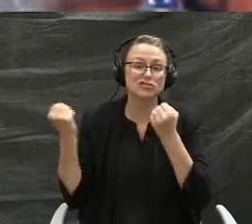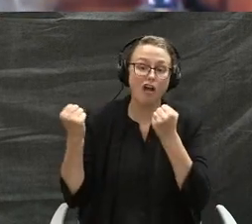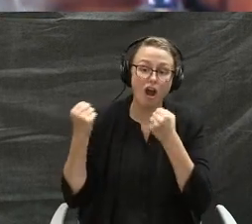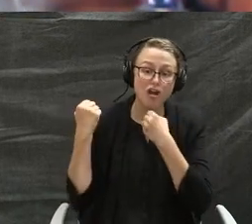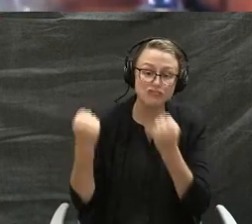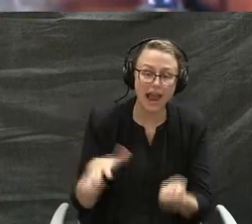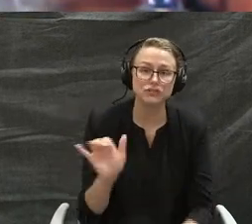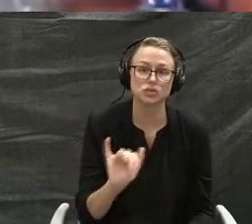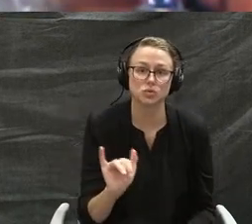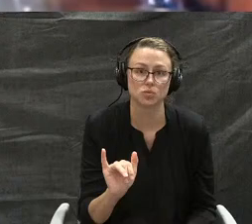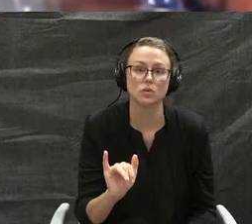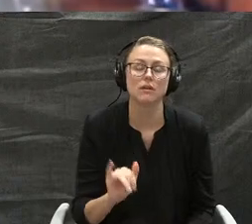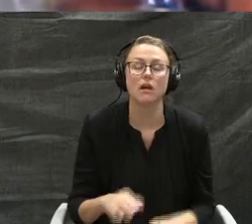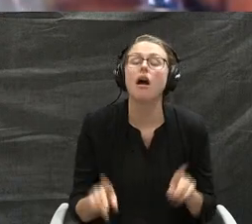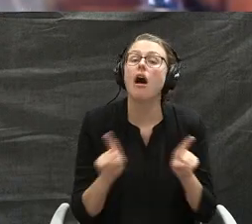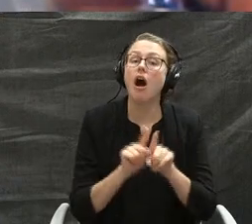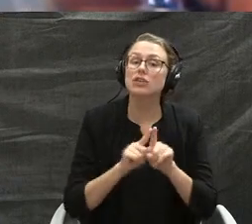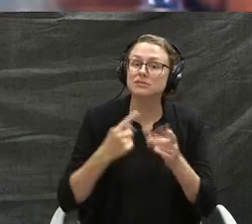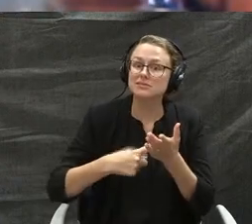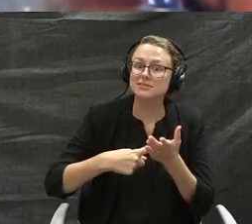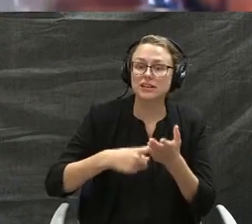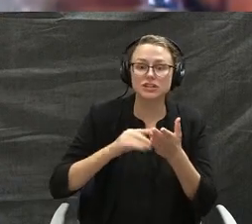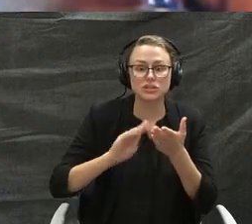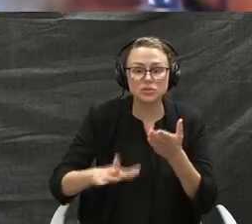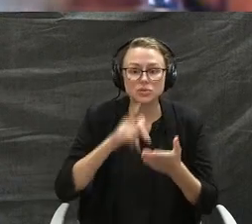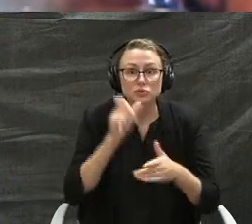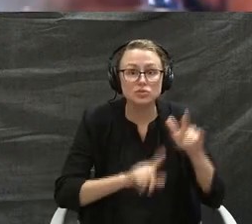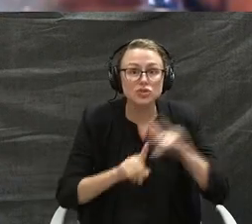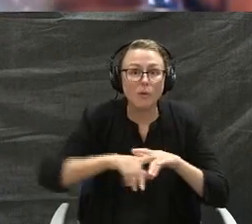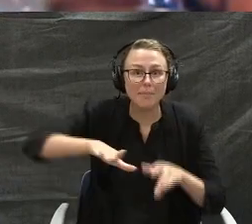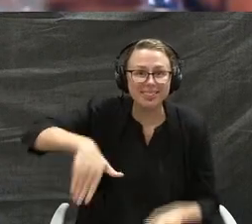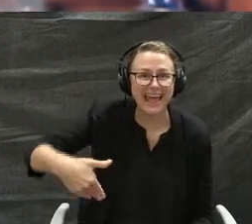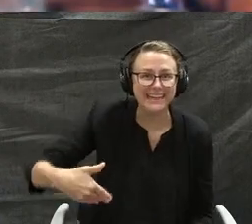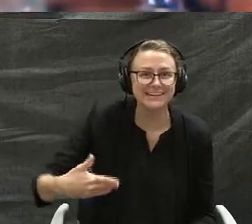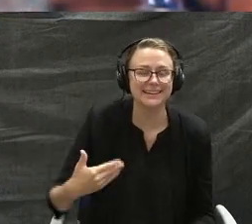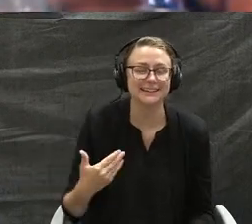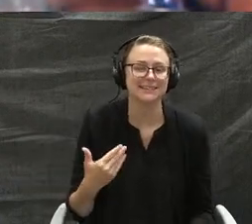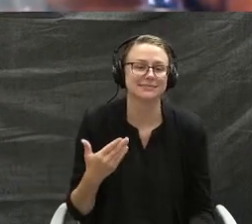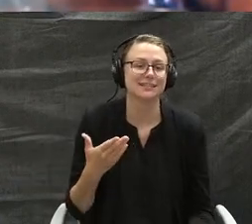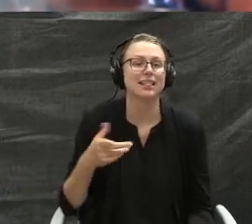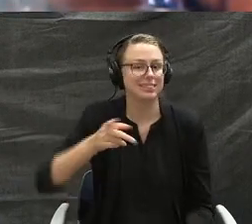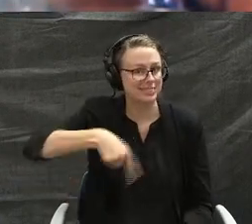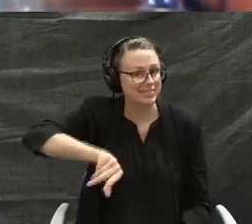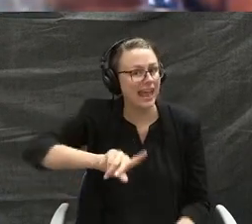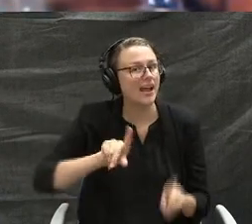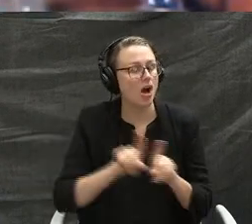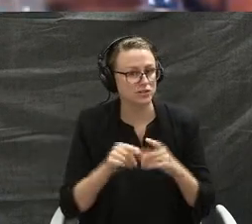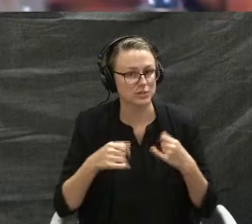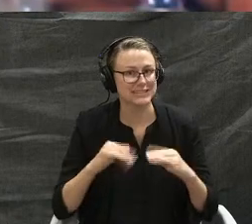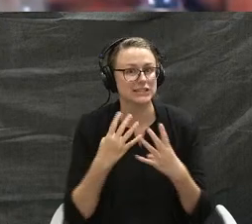car? And also addressing those kids that are late or arriving to school late that they would also be screened and it will